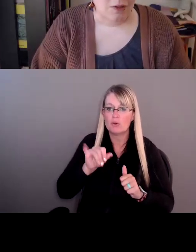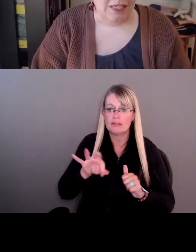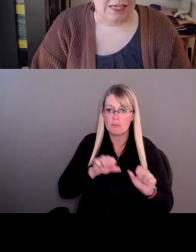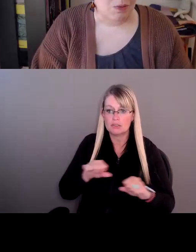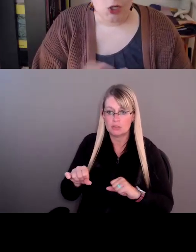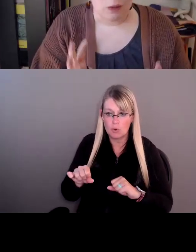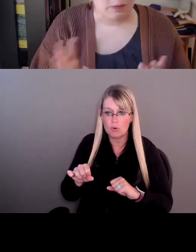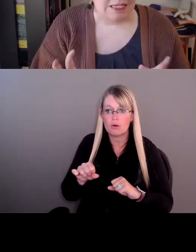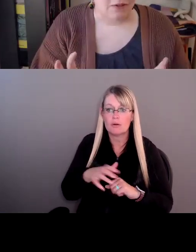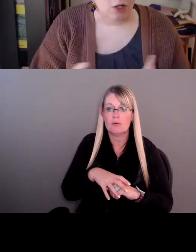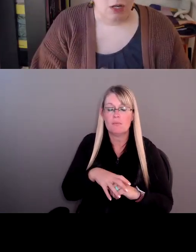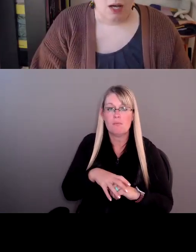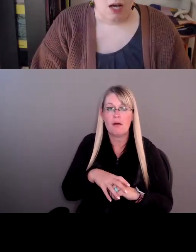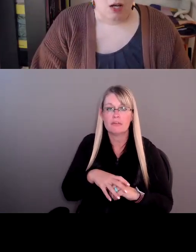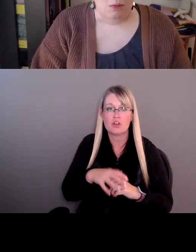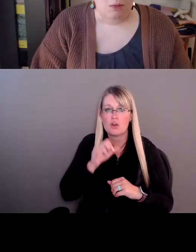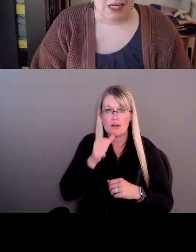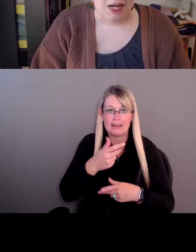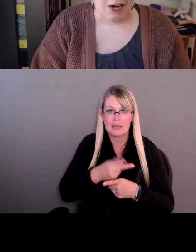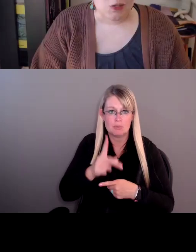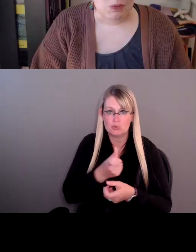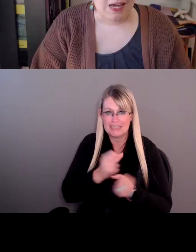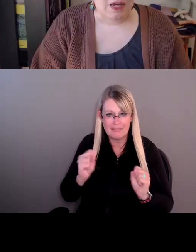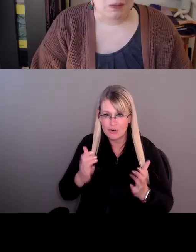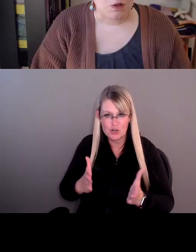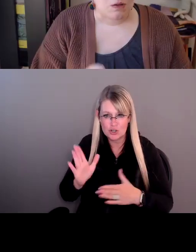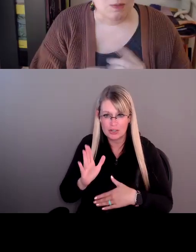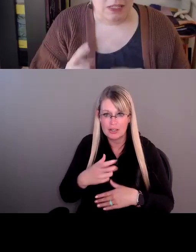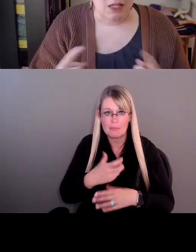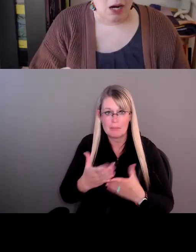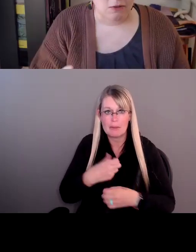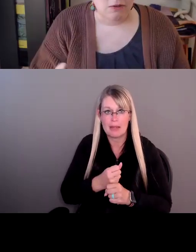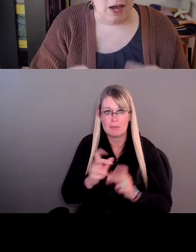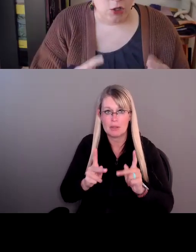really keeping your website safer and they might actually be making people spend a lot of energy